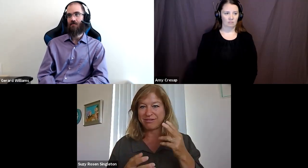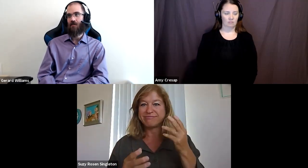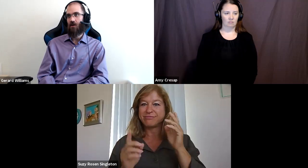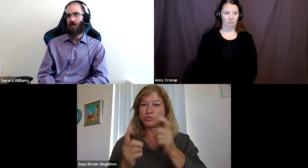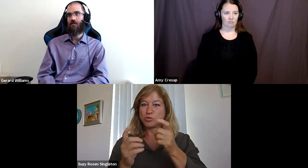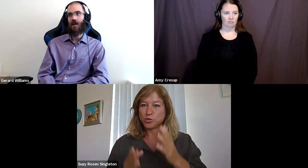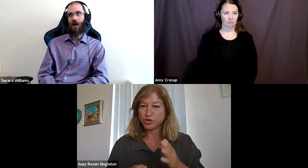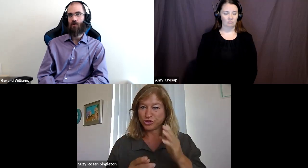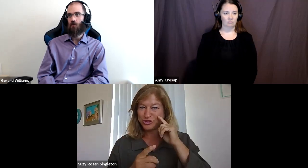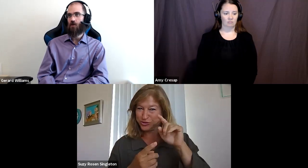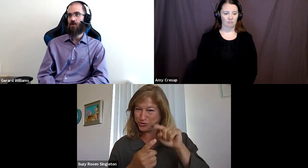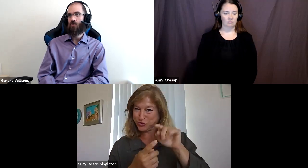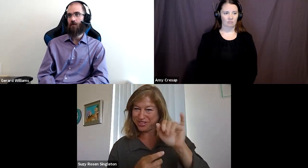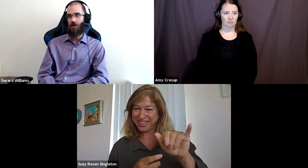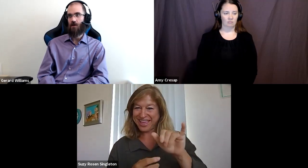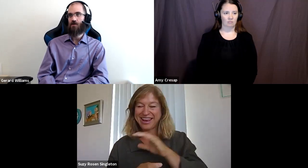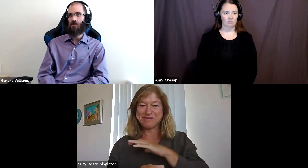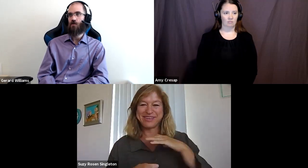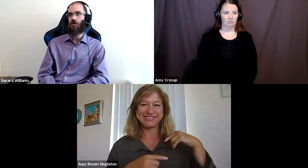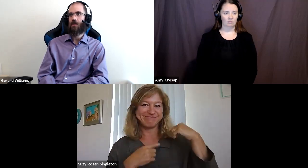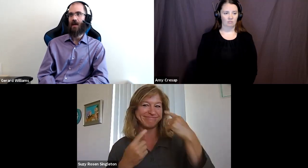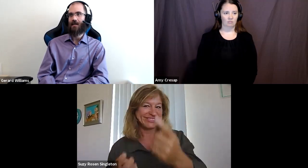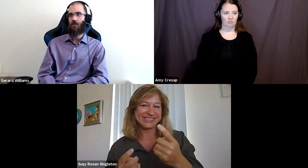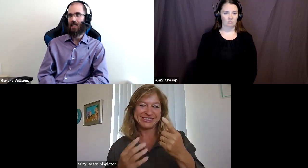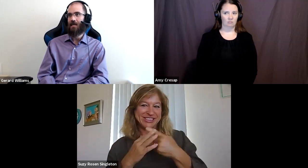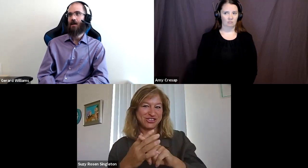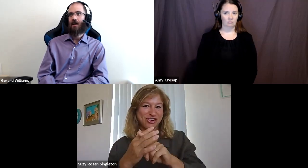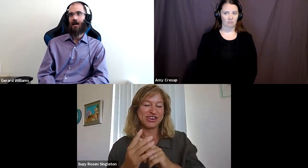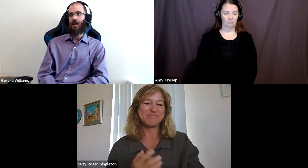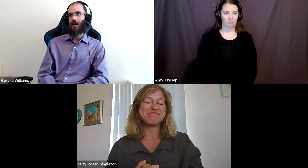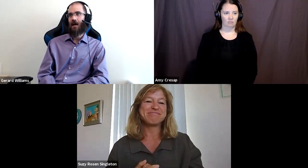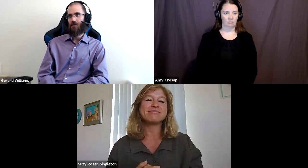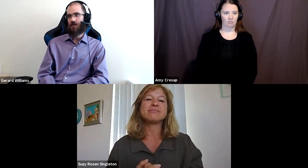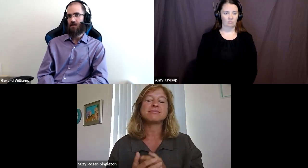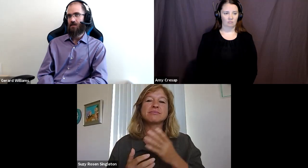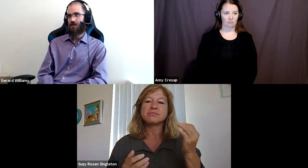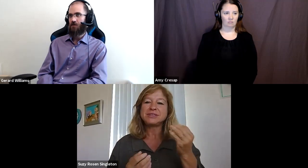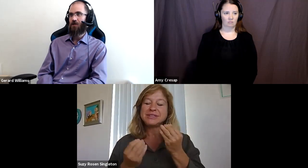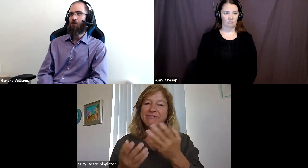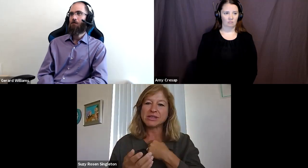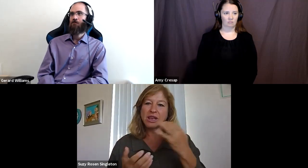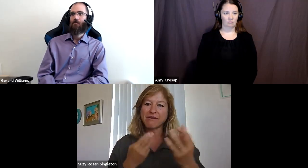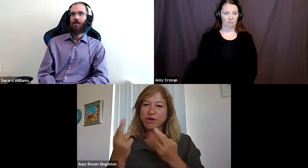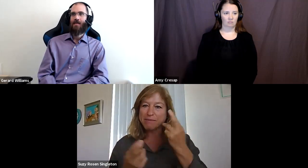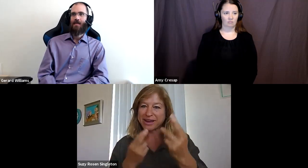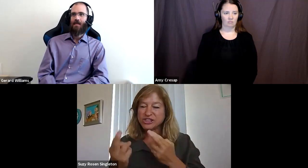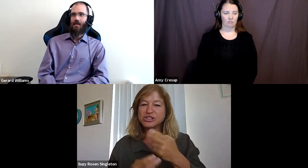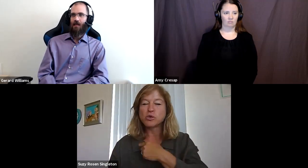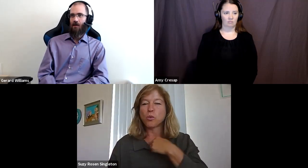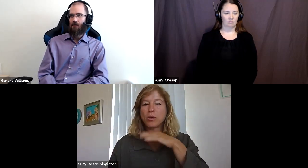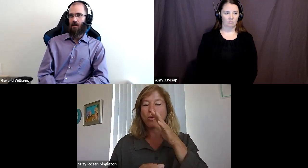a very valuable contributor to that committee ever since its inception.